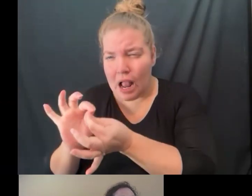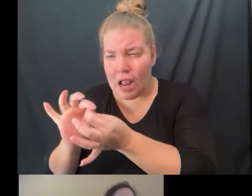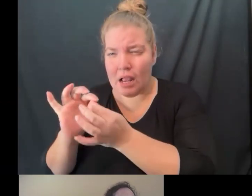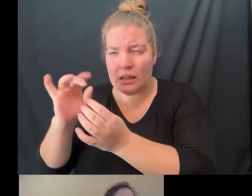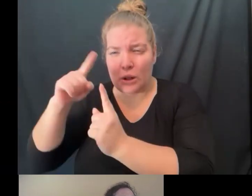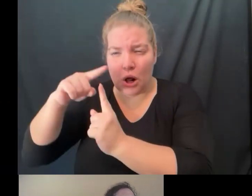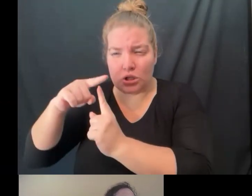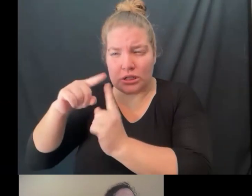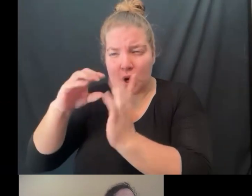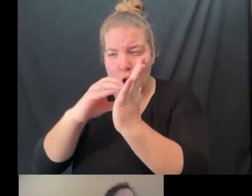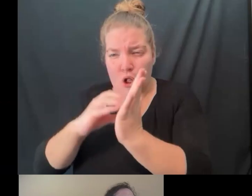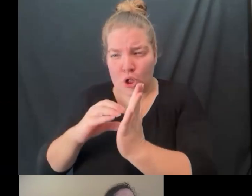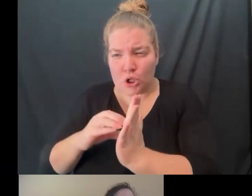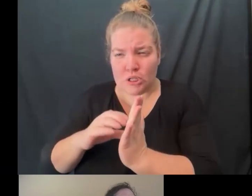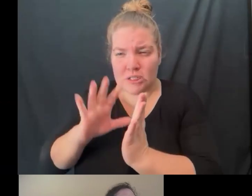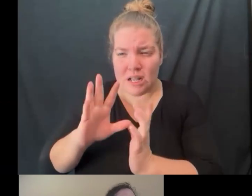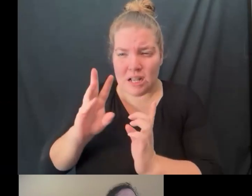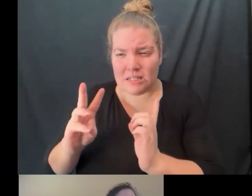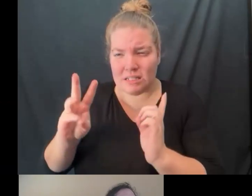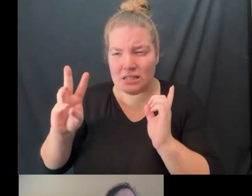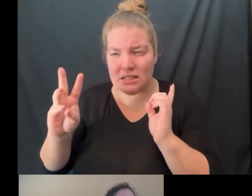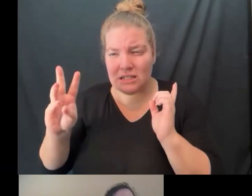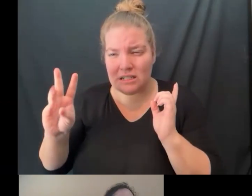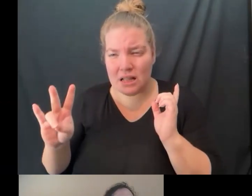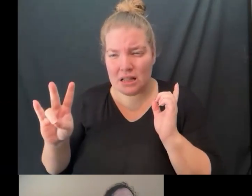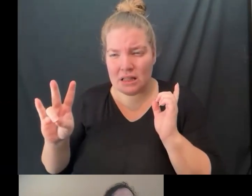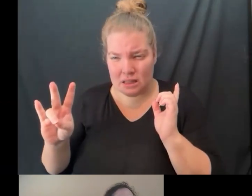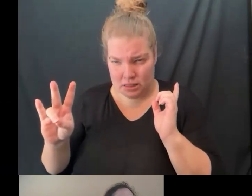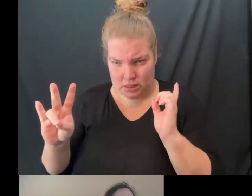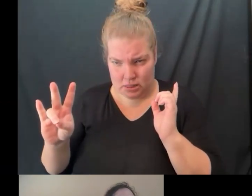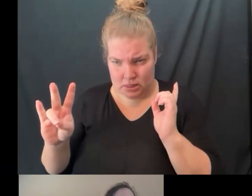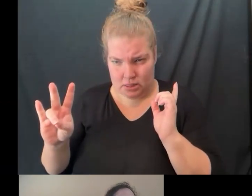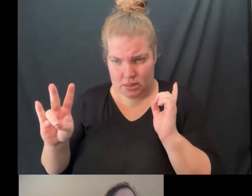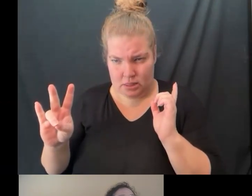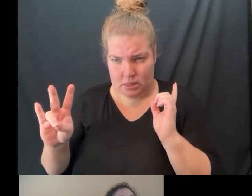those extra technical things in Clauses 5, 6,